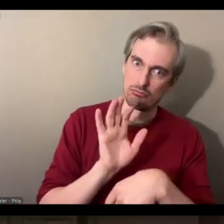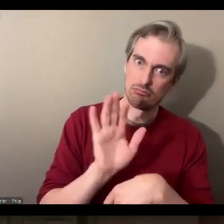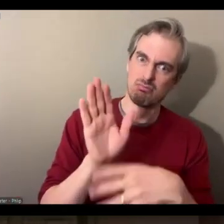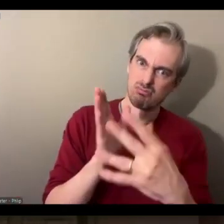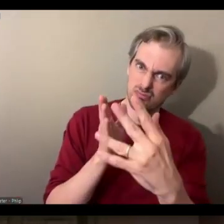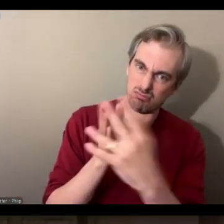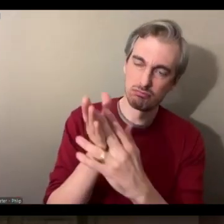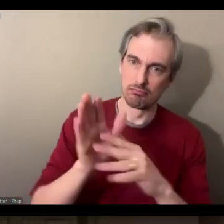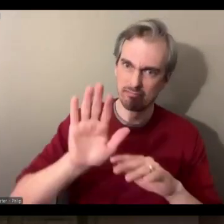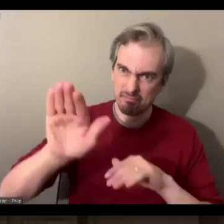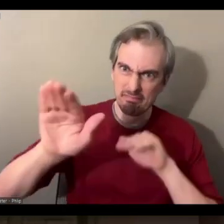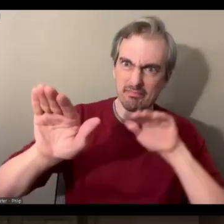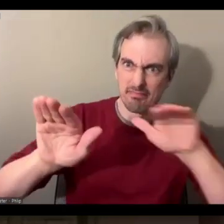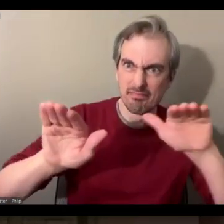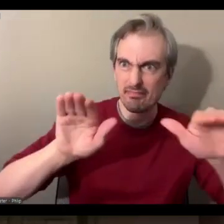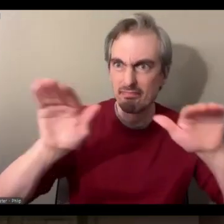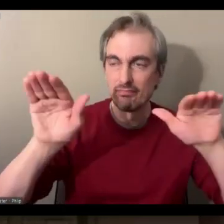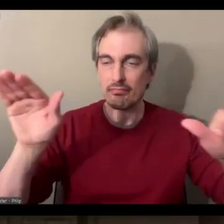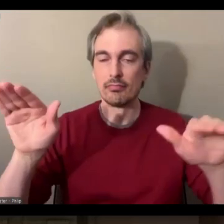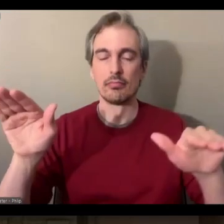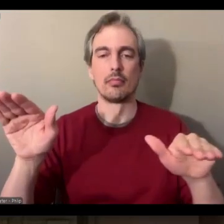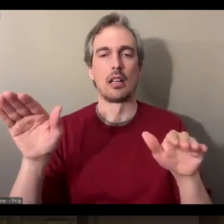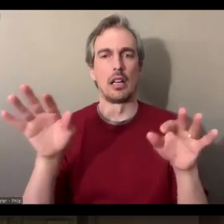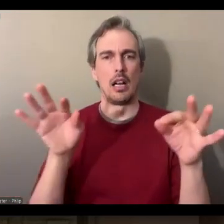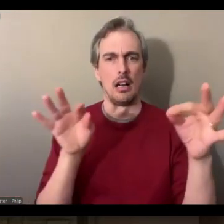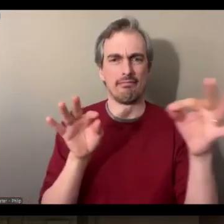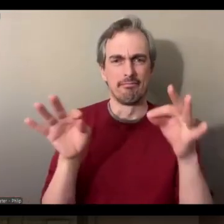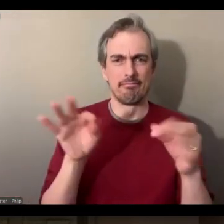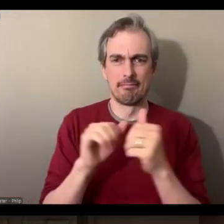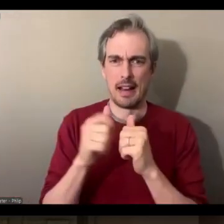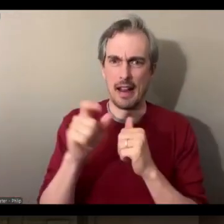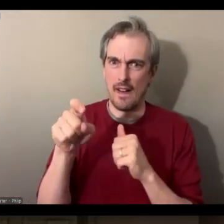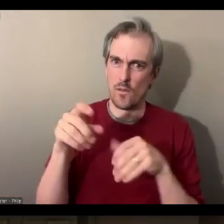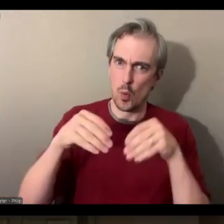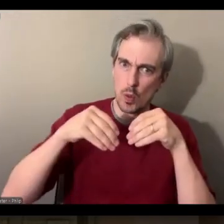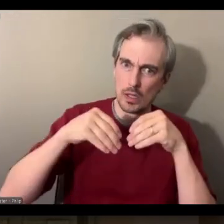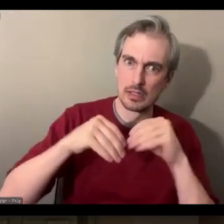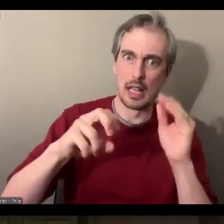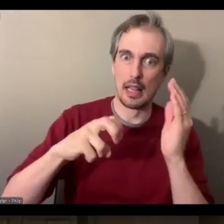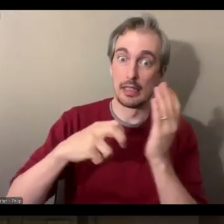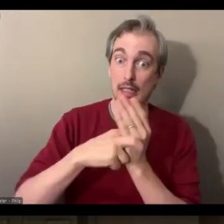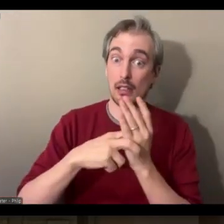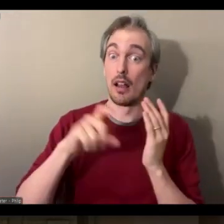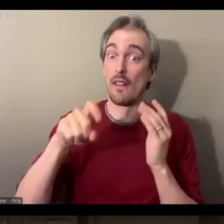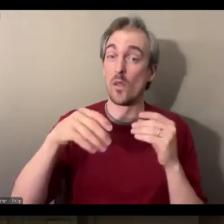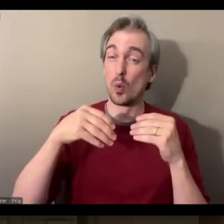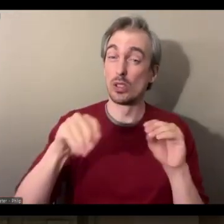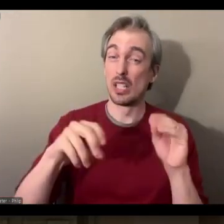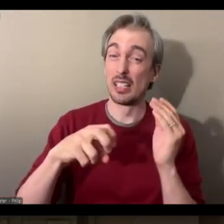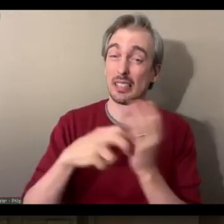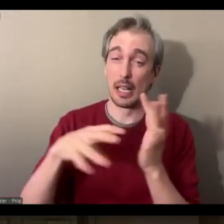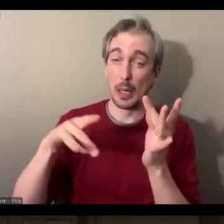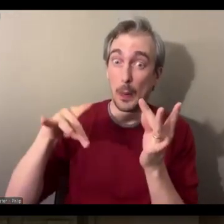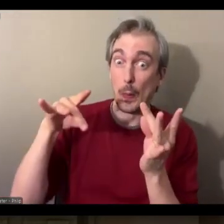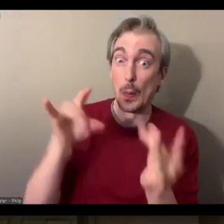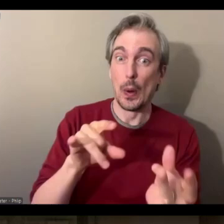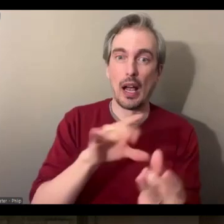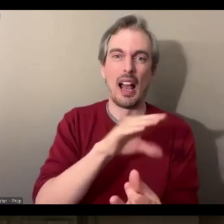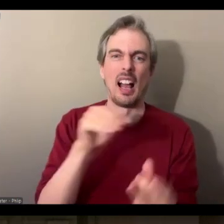making that efficiently, and accessibly, in short enough time that allows you to get from September